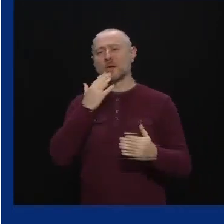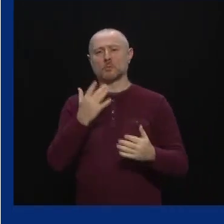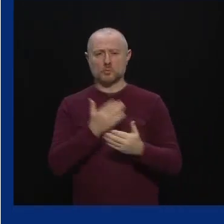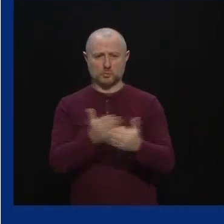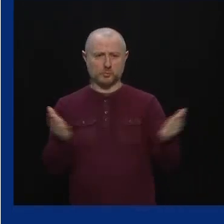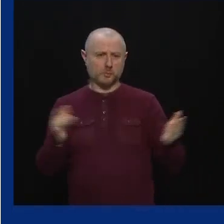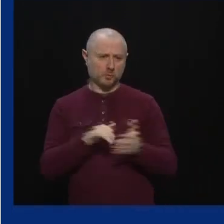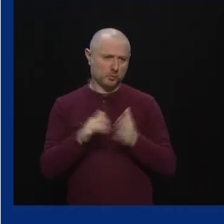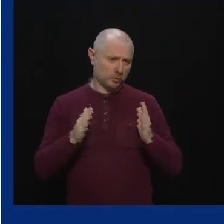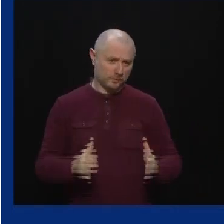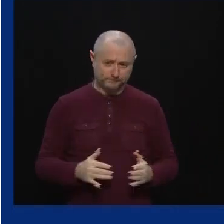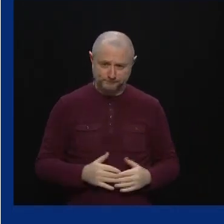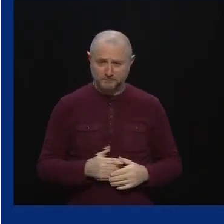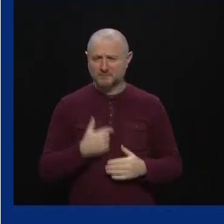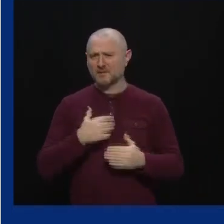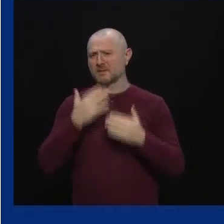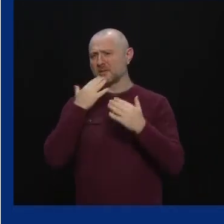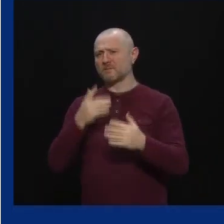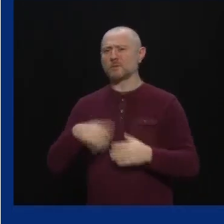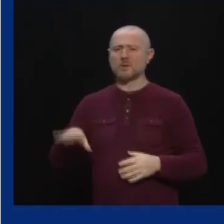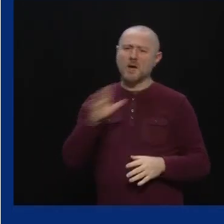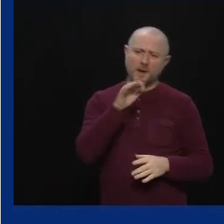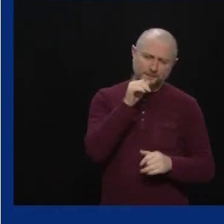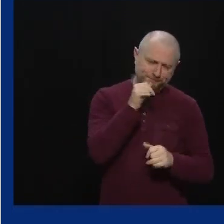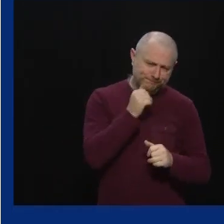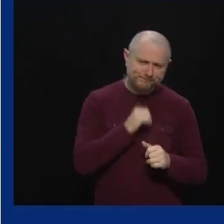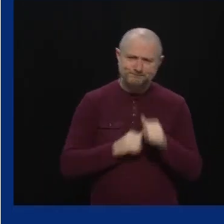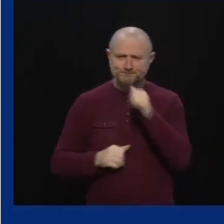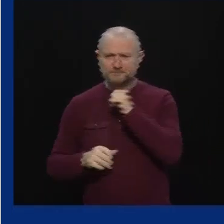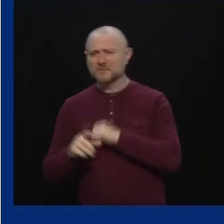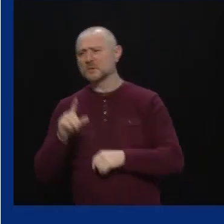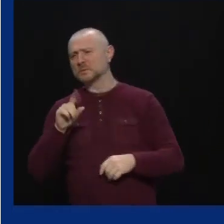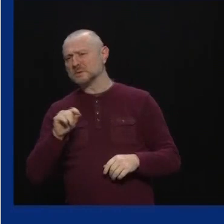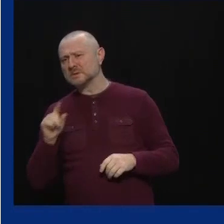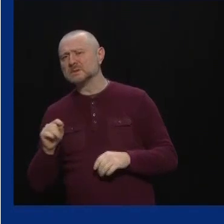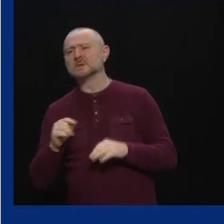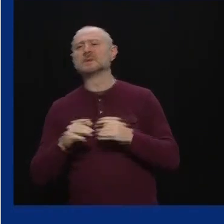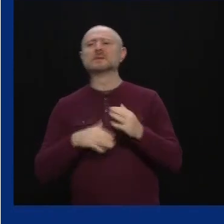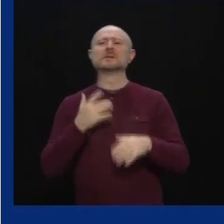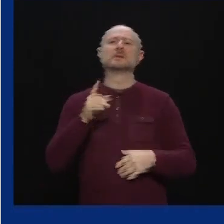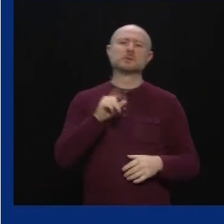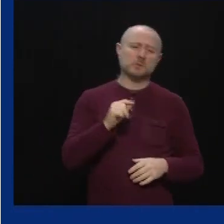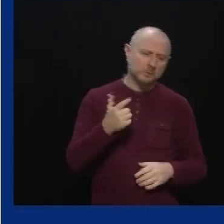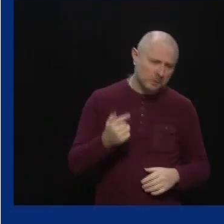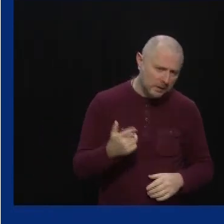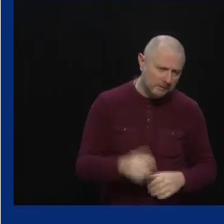AND I BELIEVE WE'LL BE ABLE TO AND I WANT TO THANK NEW YORKERS.